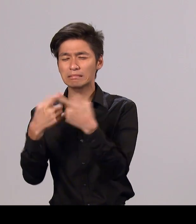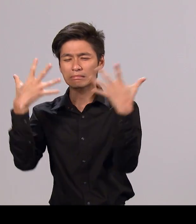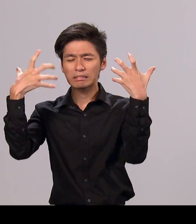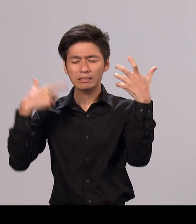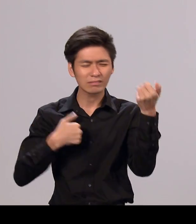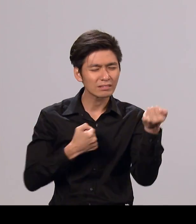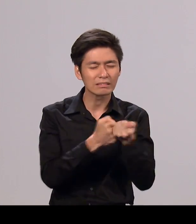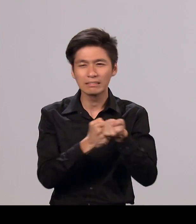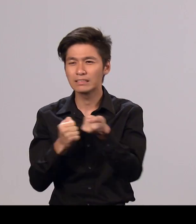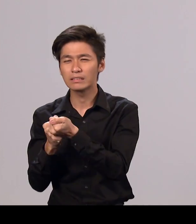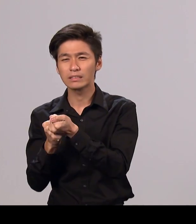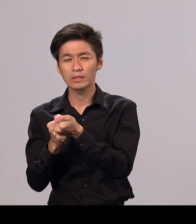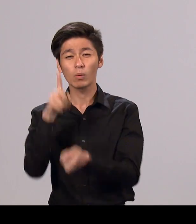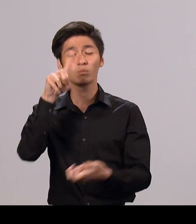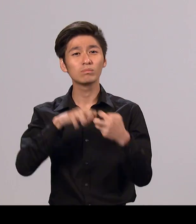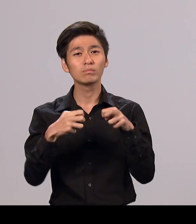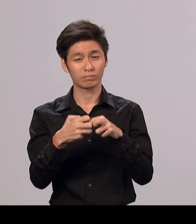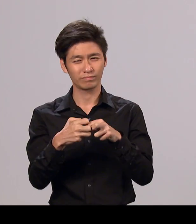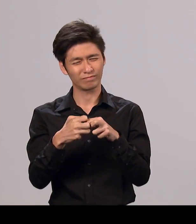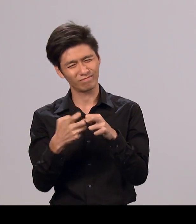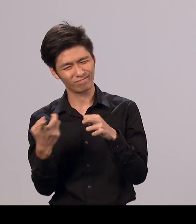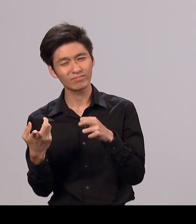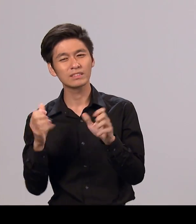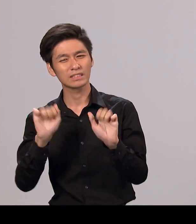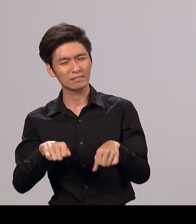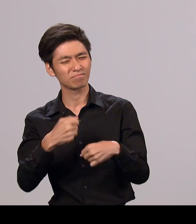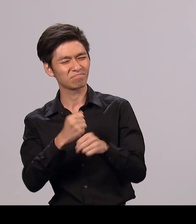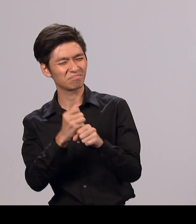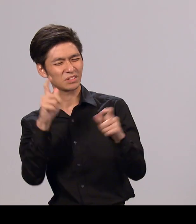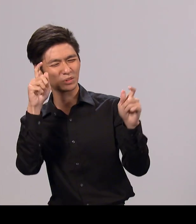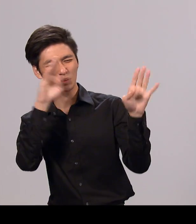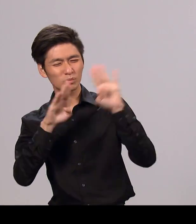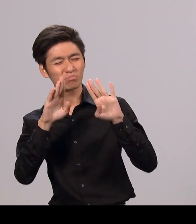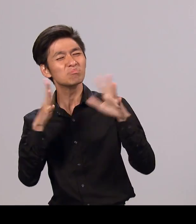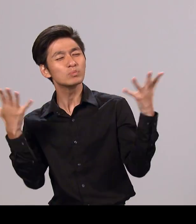One current issue which can cause trouble is the South China Sea.